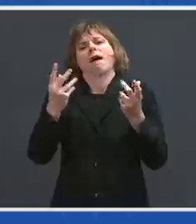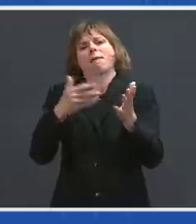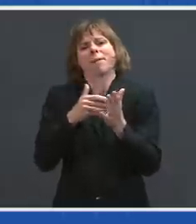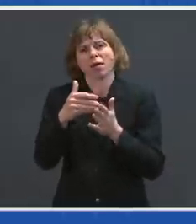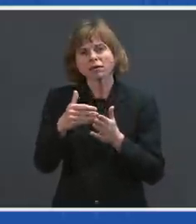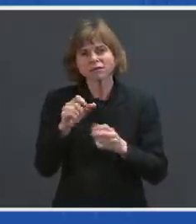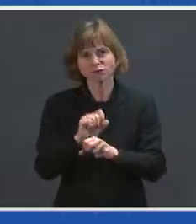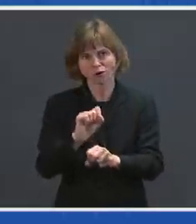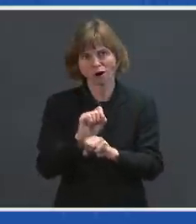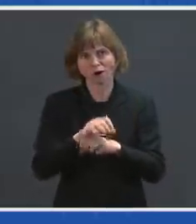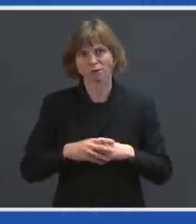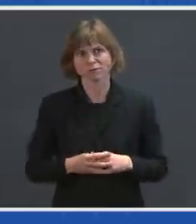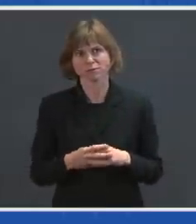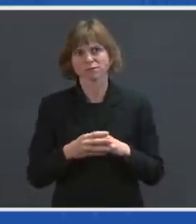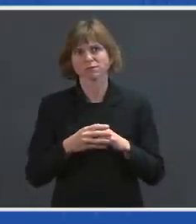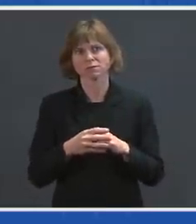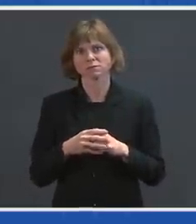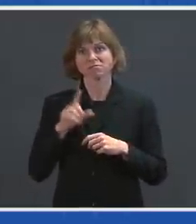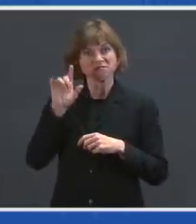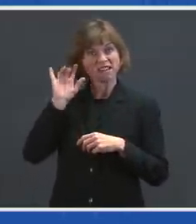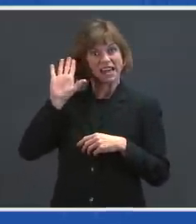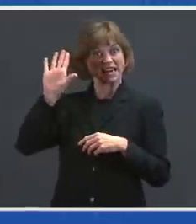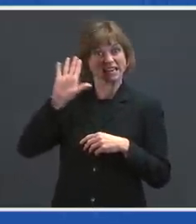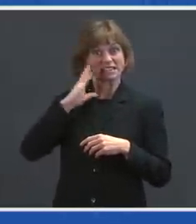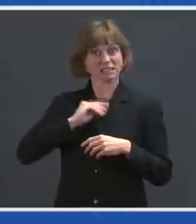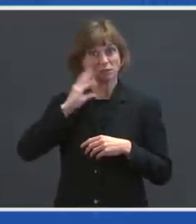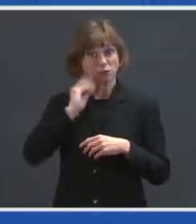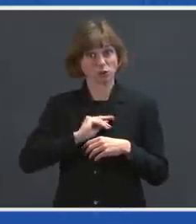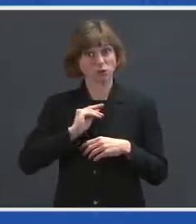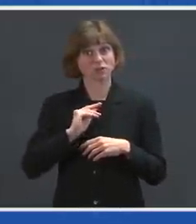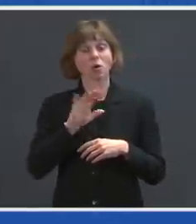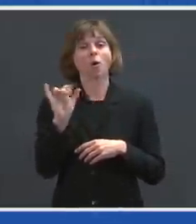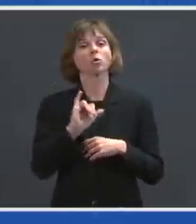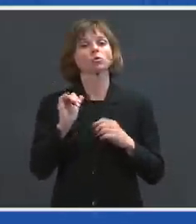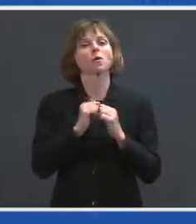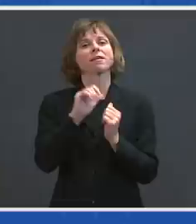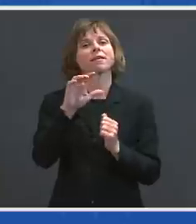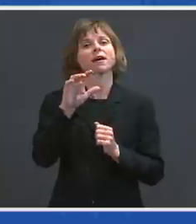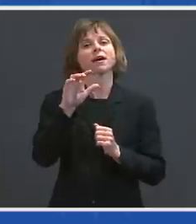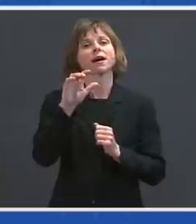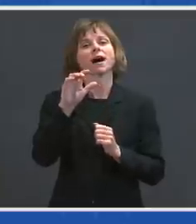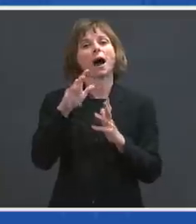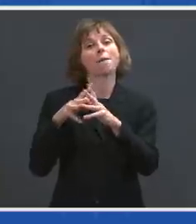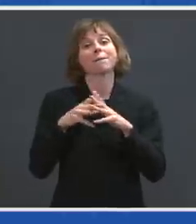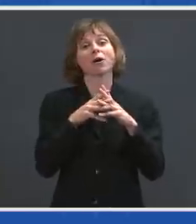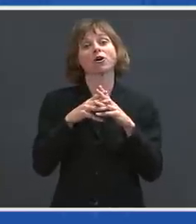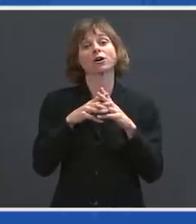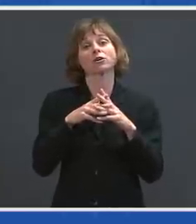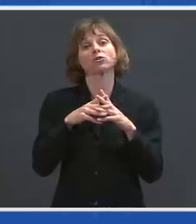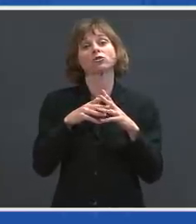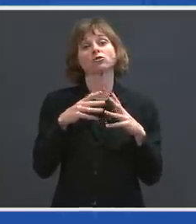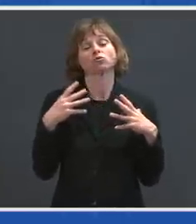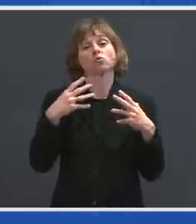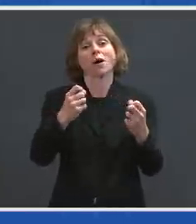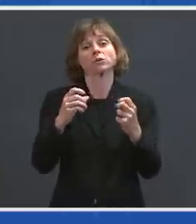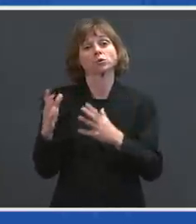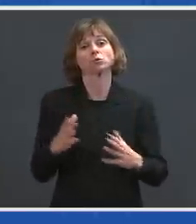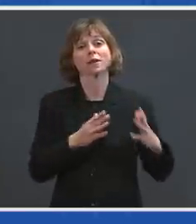That experience serves him well with the American rescue plan. When the Democratic caucus was passing the Affordable Care Act,